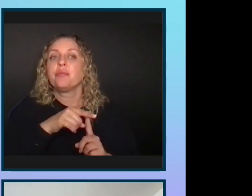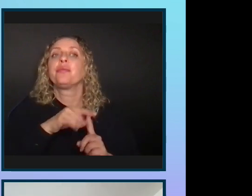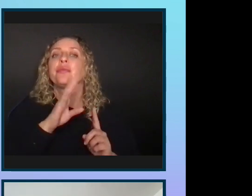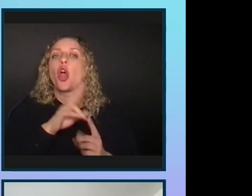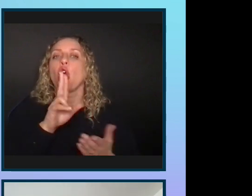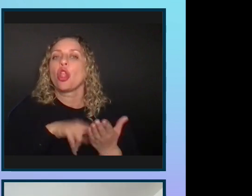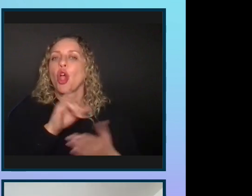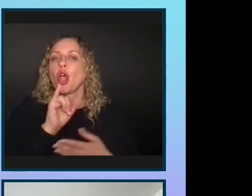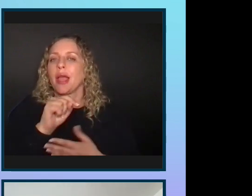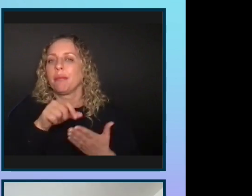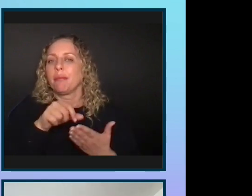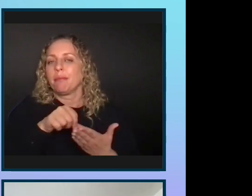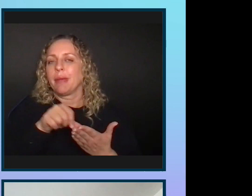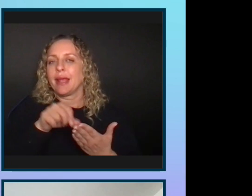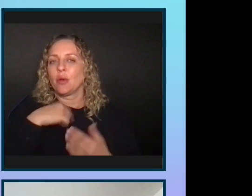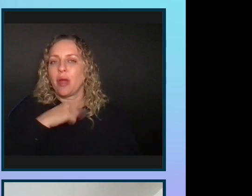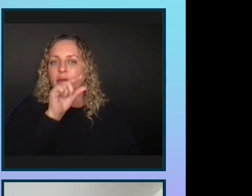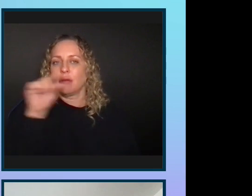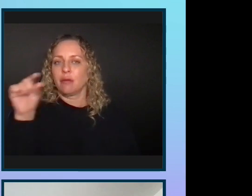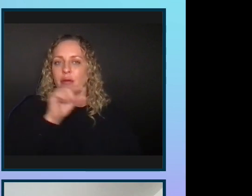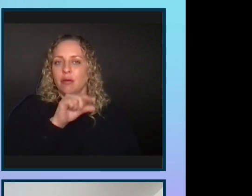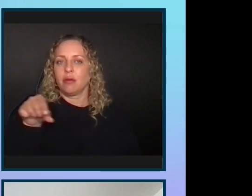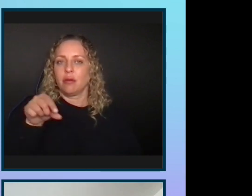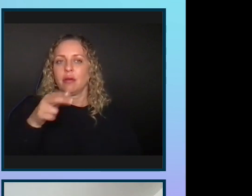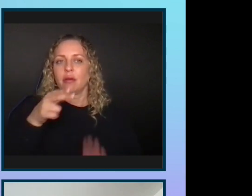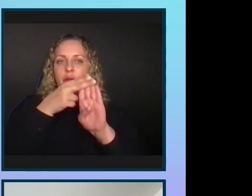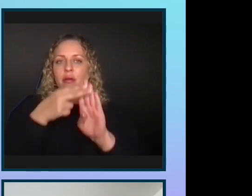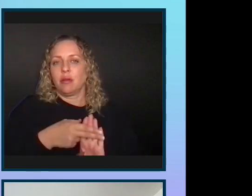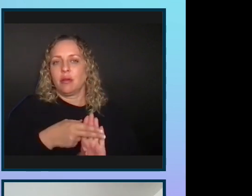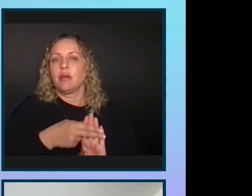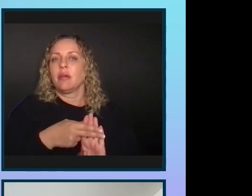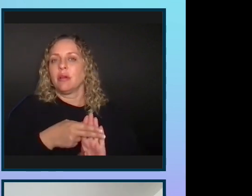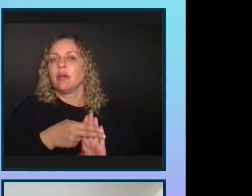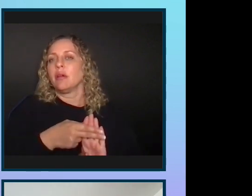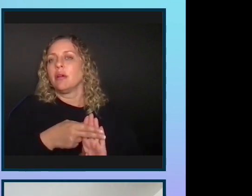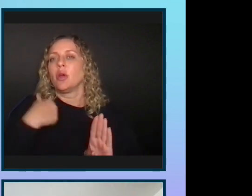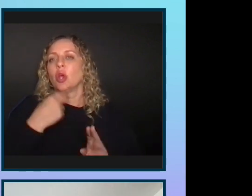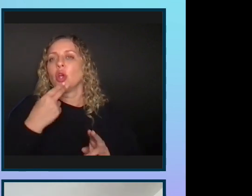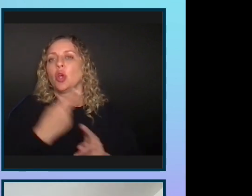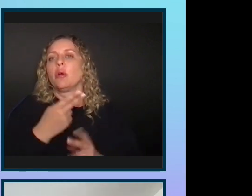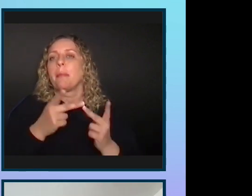we have field that instead of having field labels present, they use what we call placeholder or helper text,